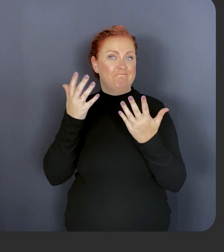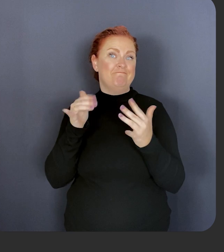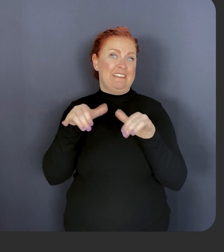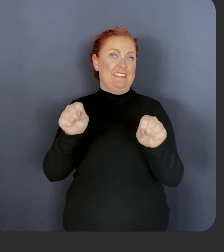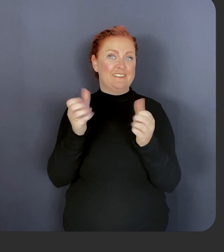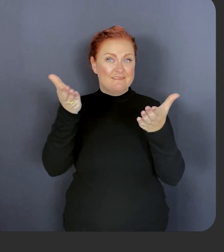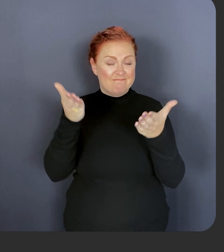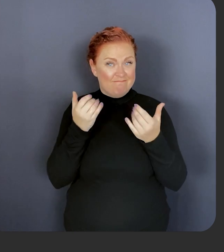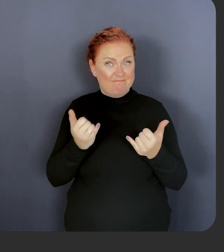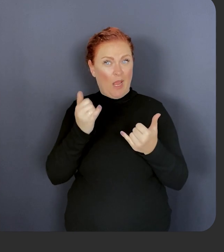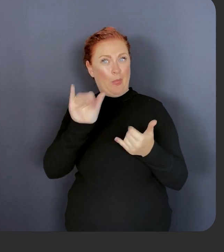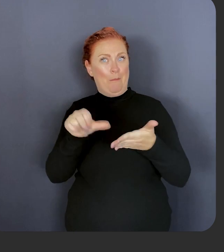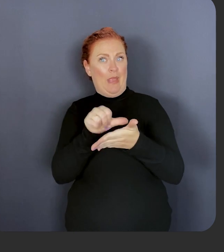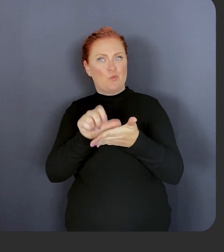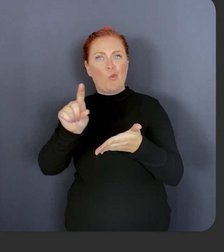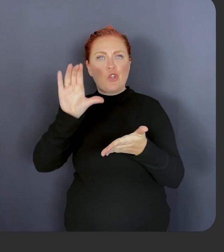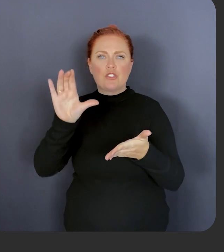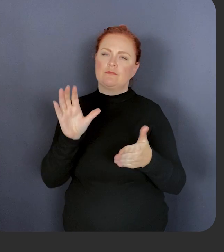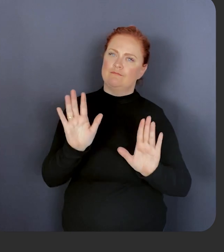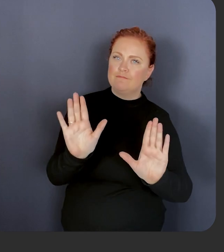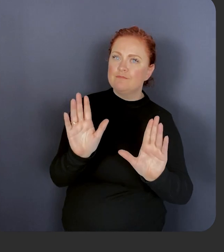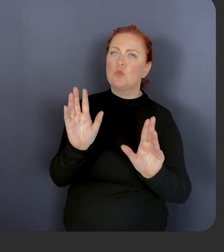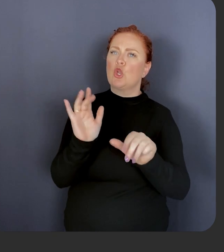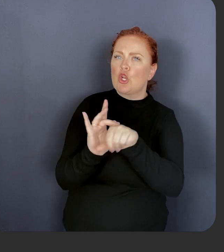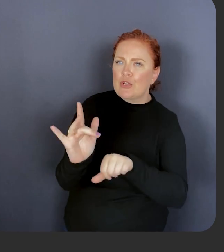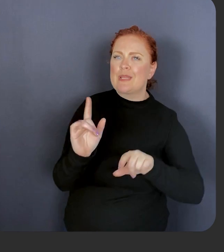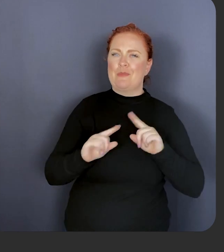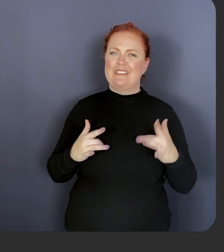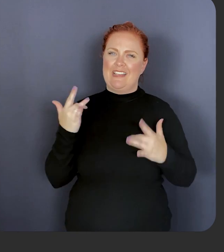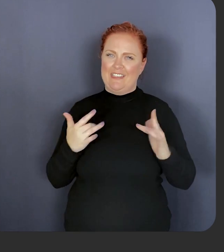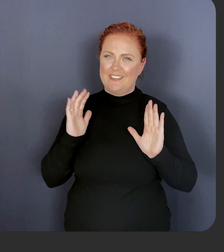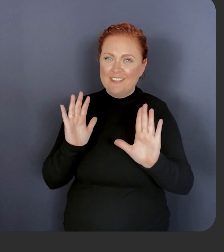And yeah, so this page is now at 100, which is a little premature, but quite exciting,